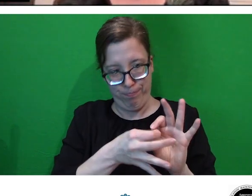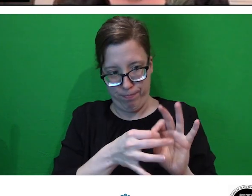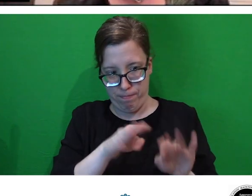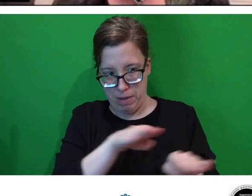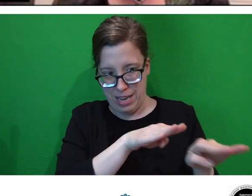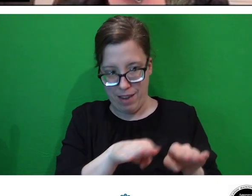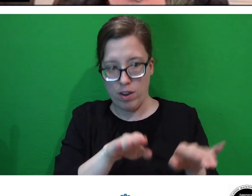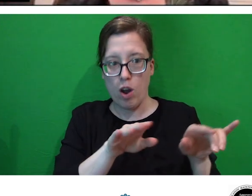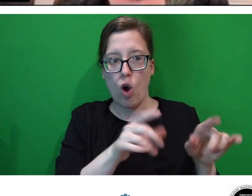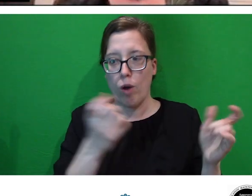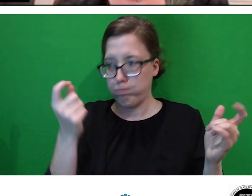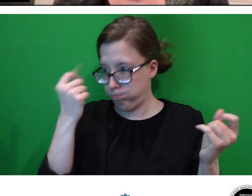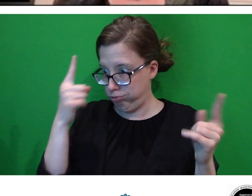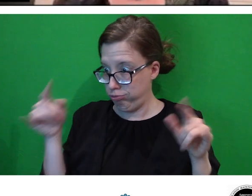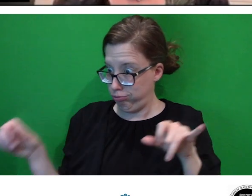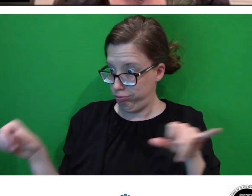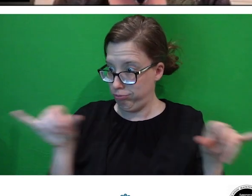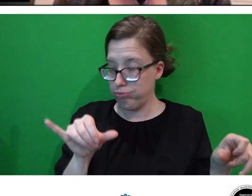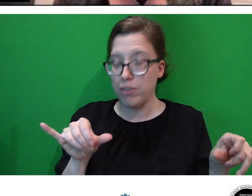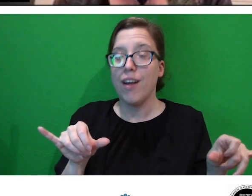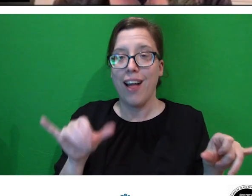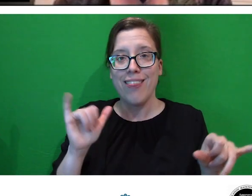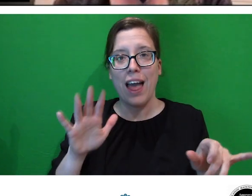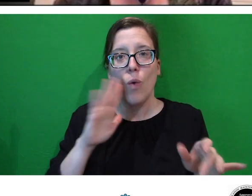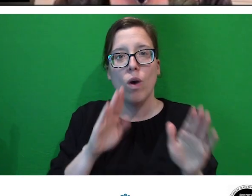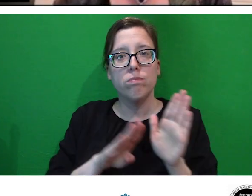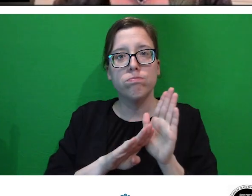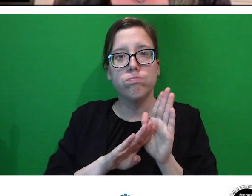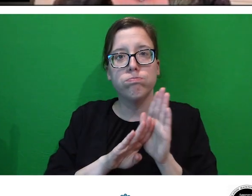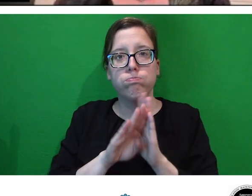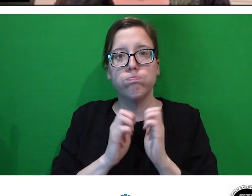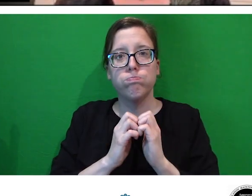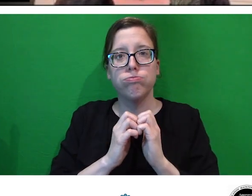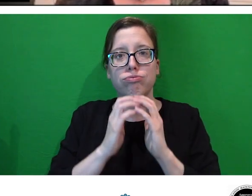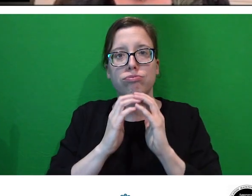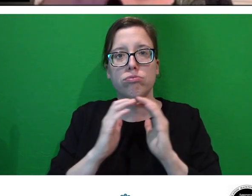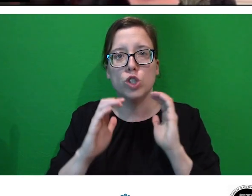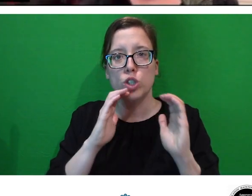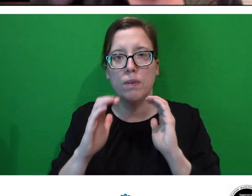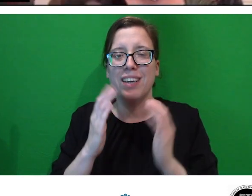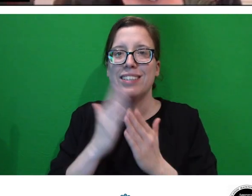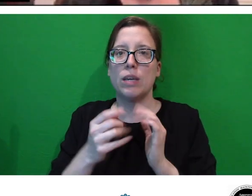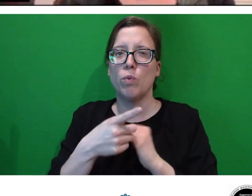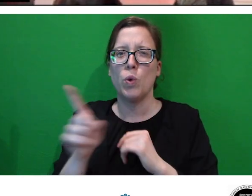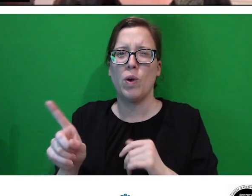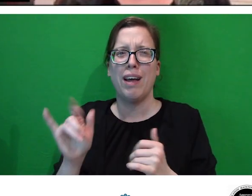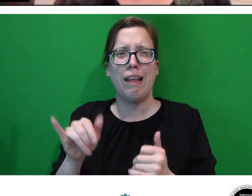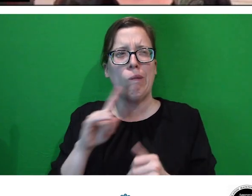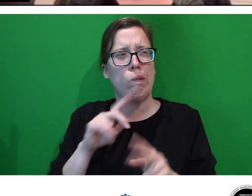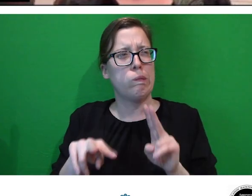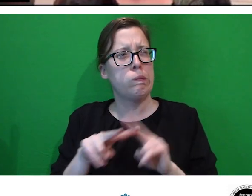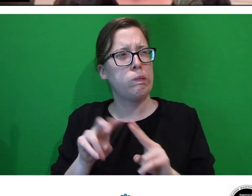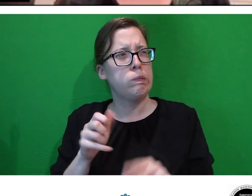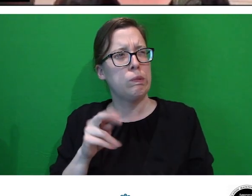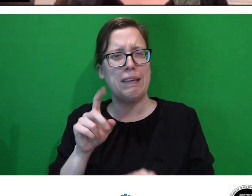consistently, repeatedly interpret a certain behavior the same way,